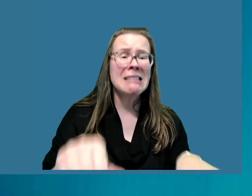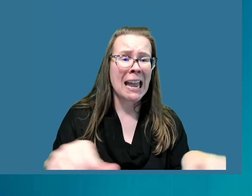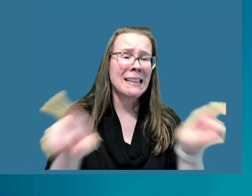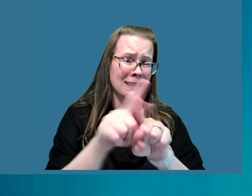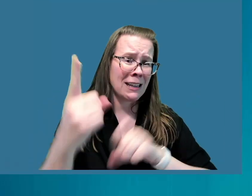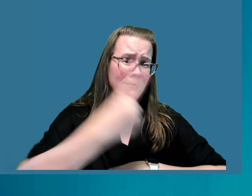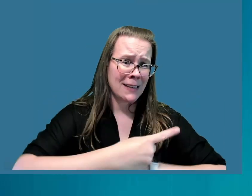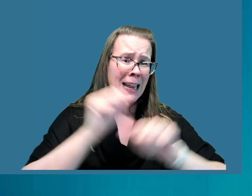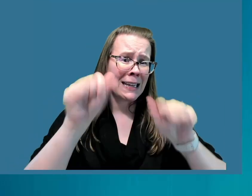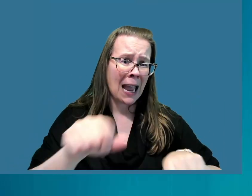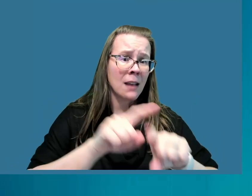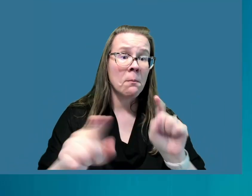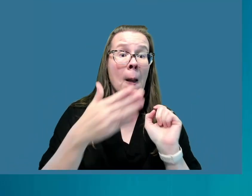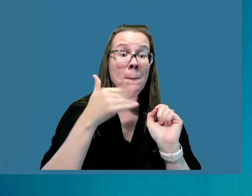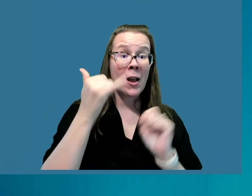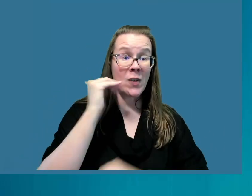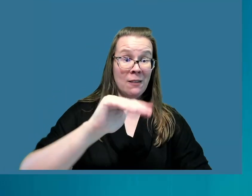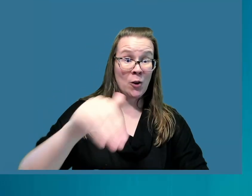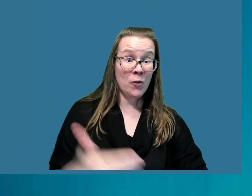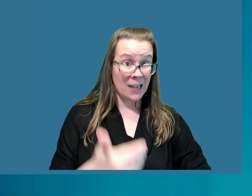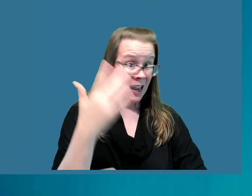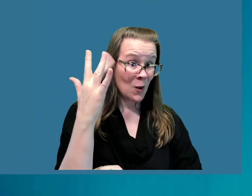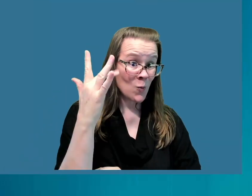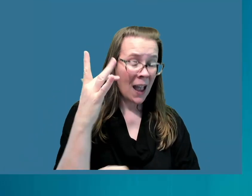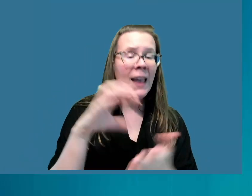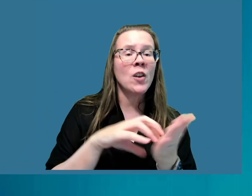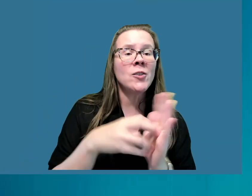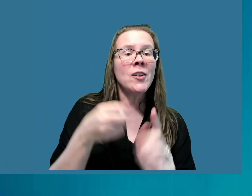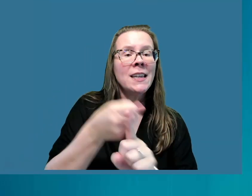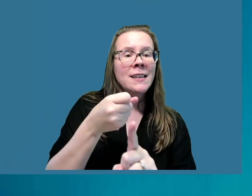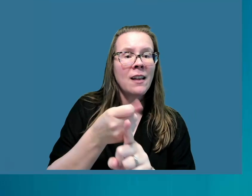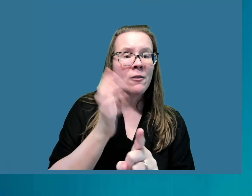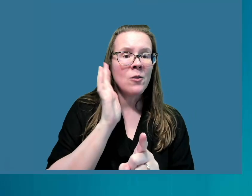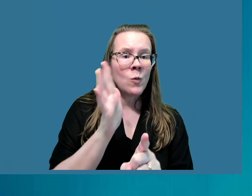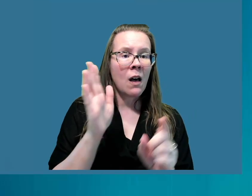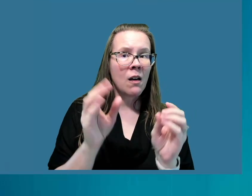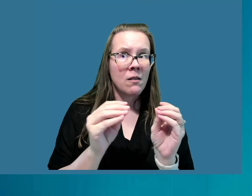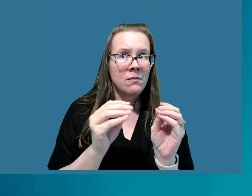Um, the sugar cookies tend to taste better if you bake them the day before you decorate them. Um,